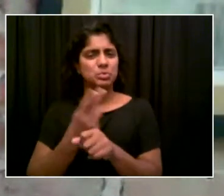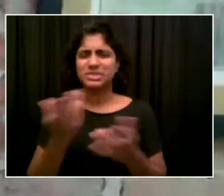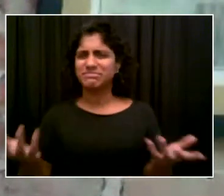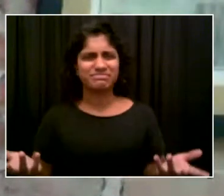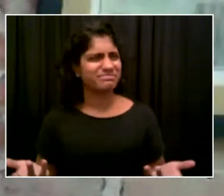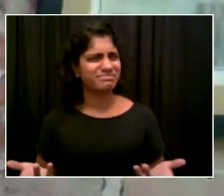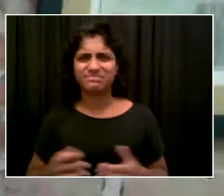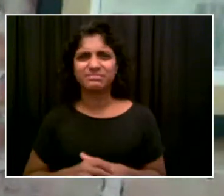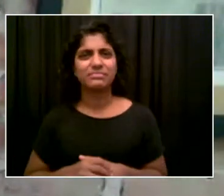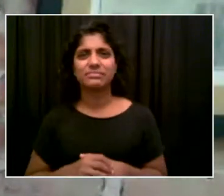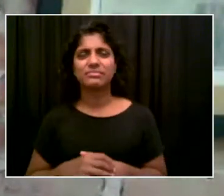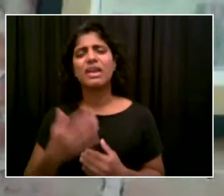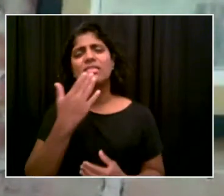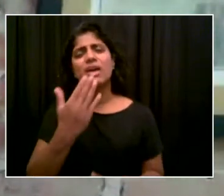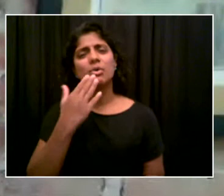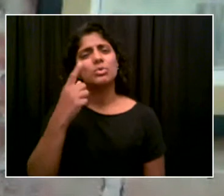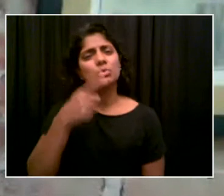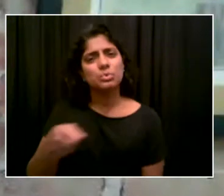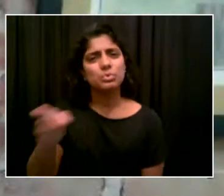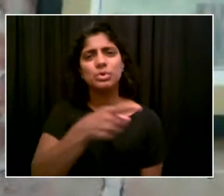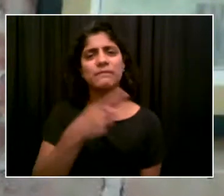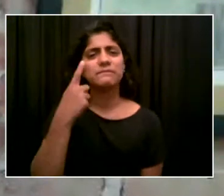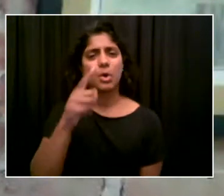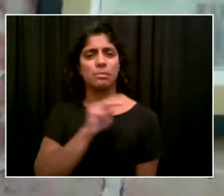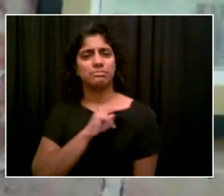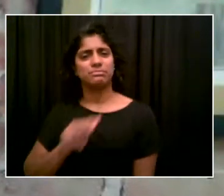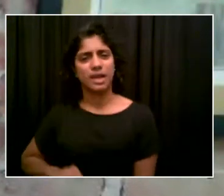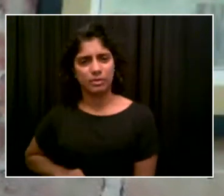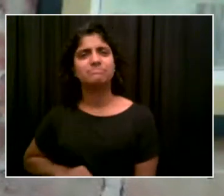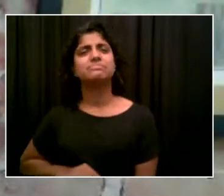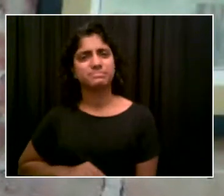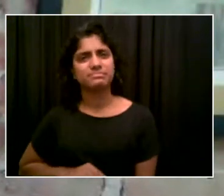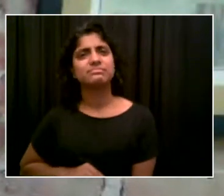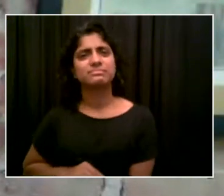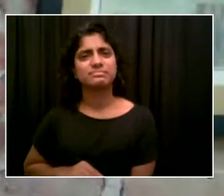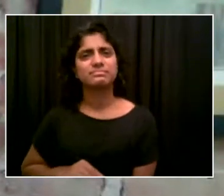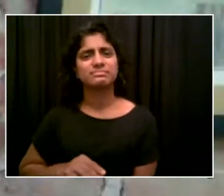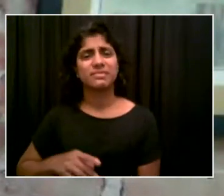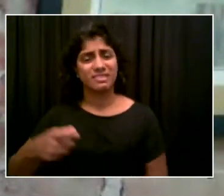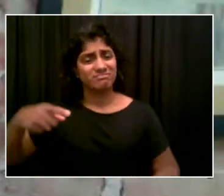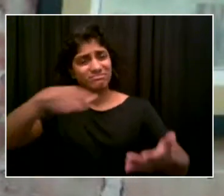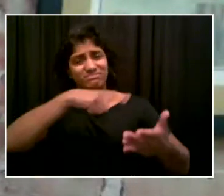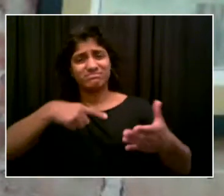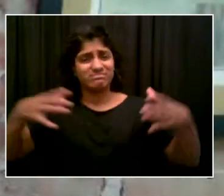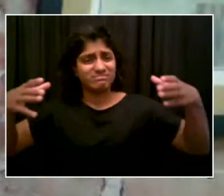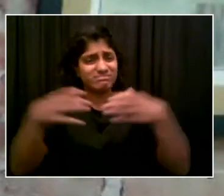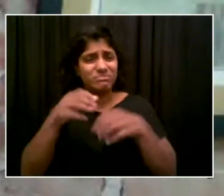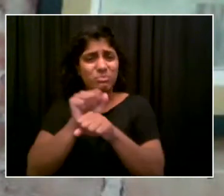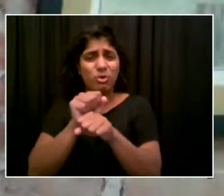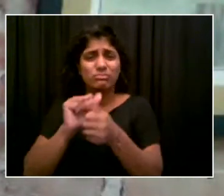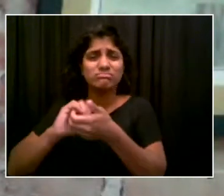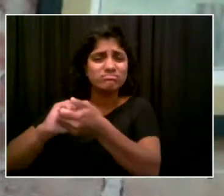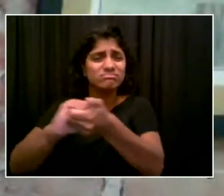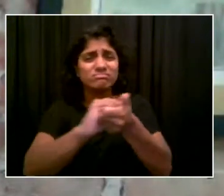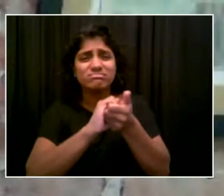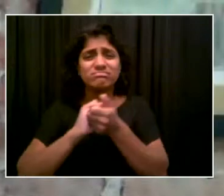ANTONIO, WE ARE SO LUCKY TO HAVE YOU.